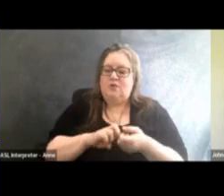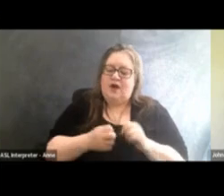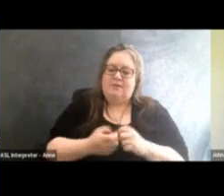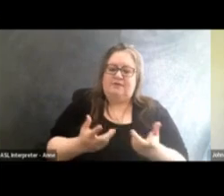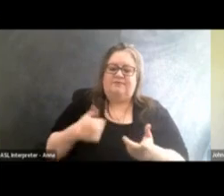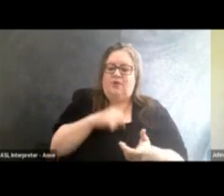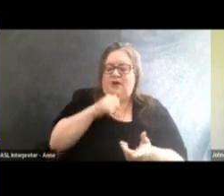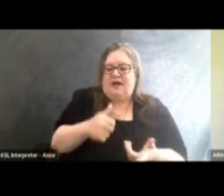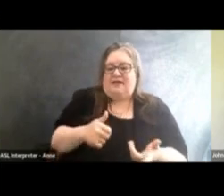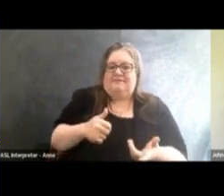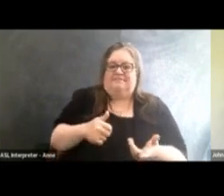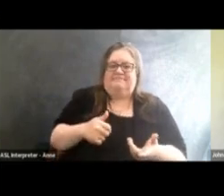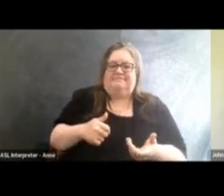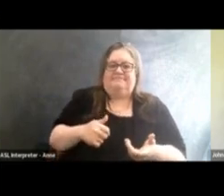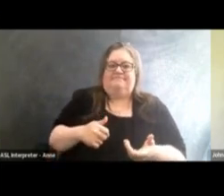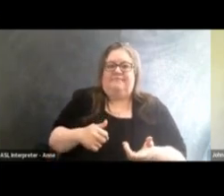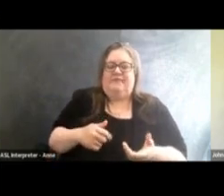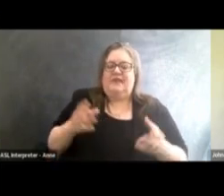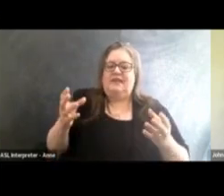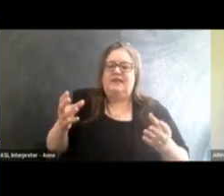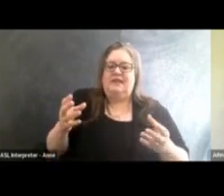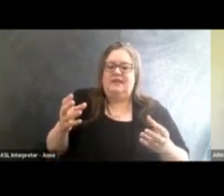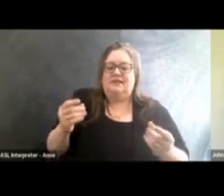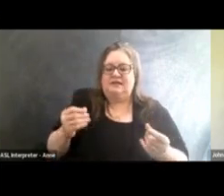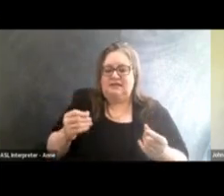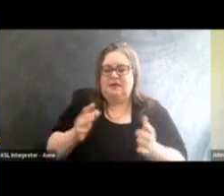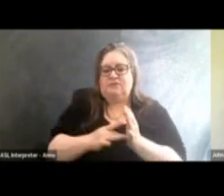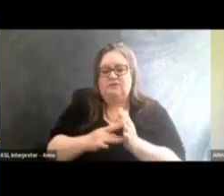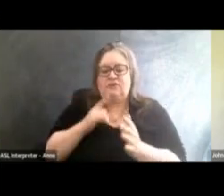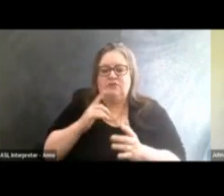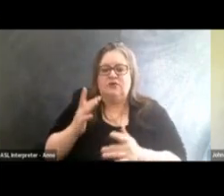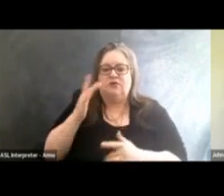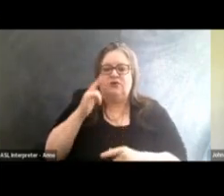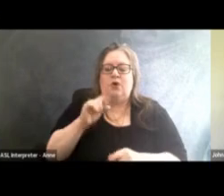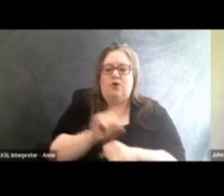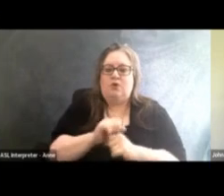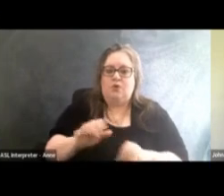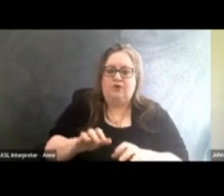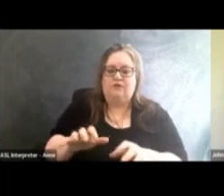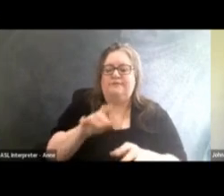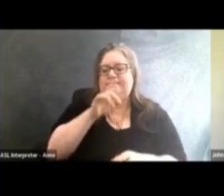not being you know, the the substance use disorder treatment workforce is not being trained